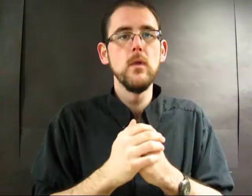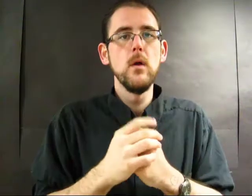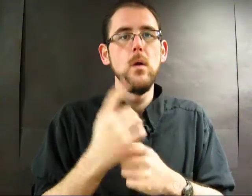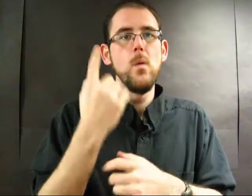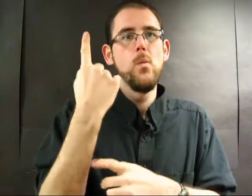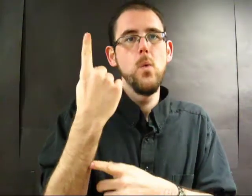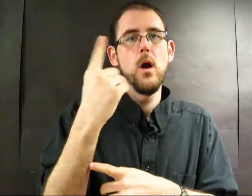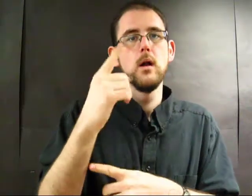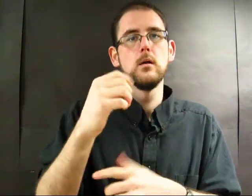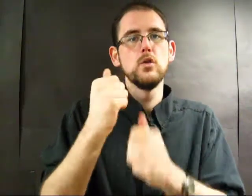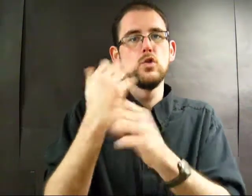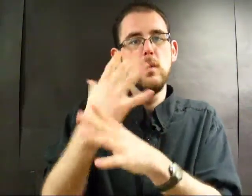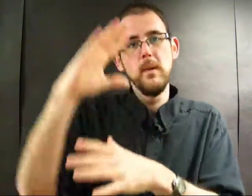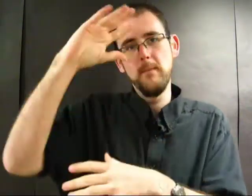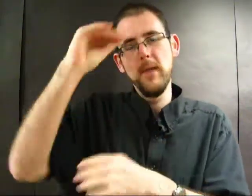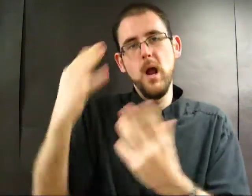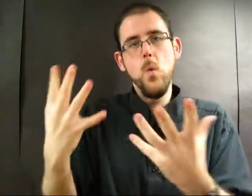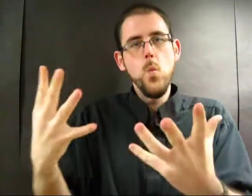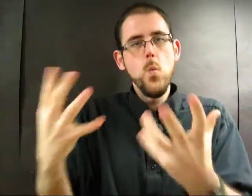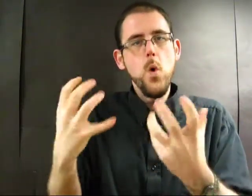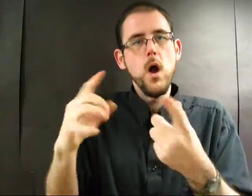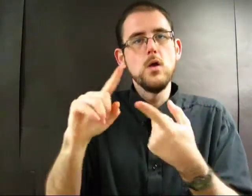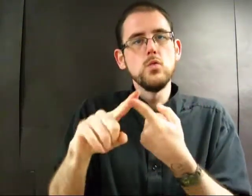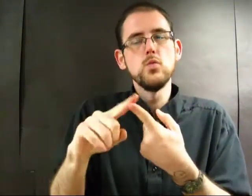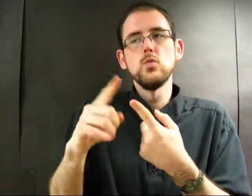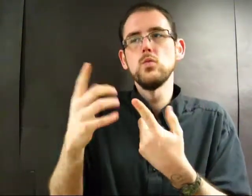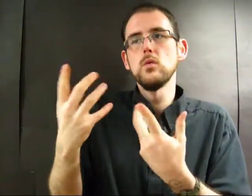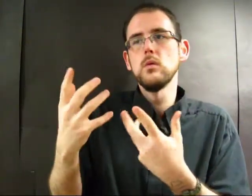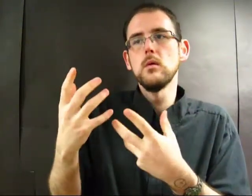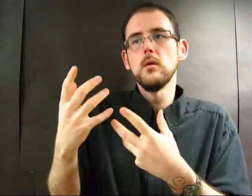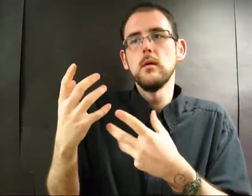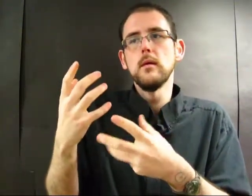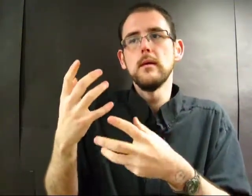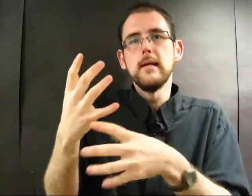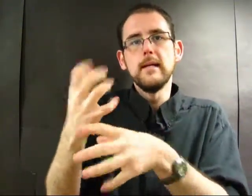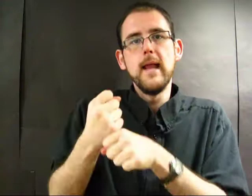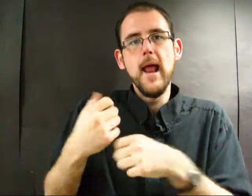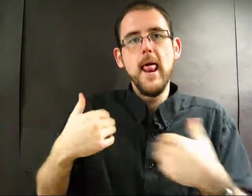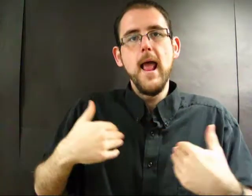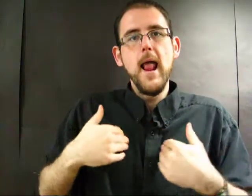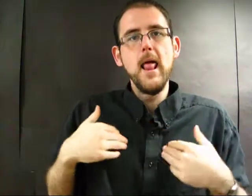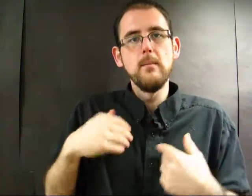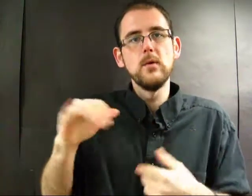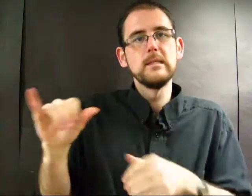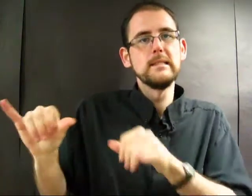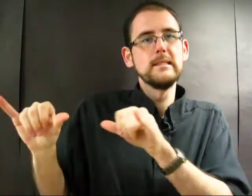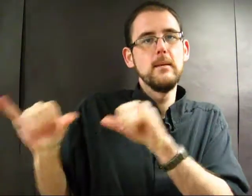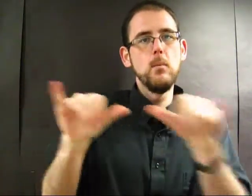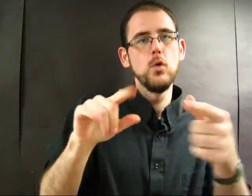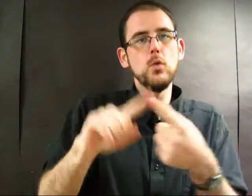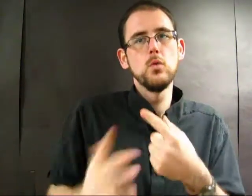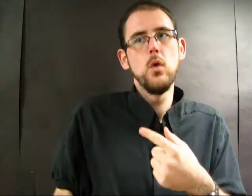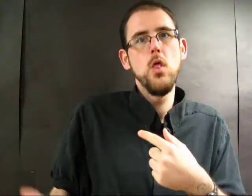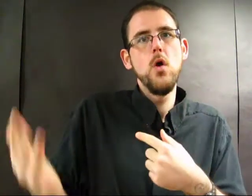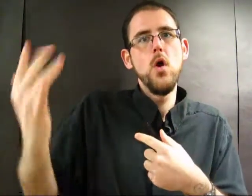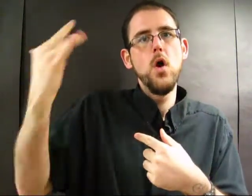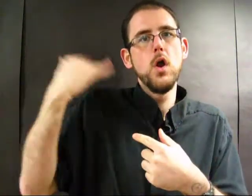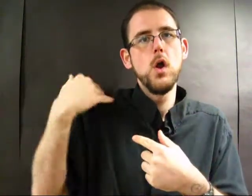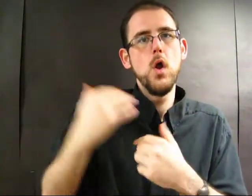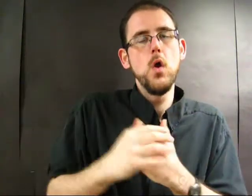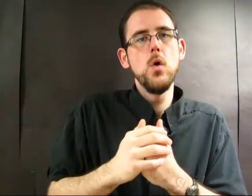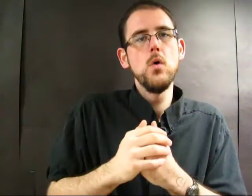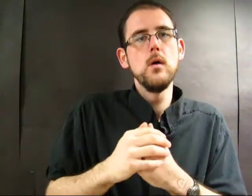One particular German leader wanted to breed animals similar to some ancient species.